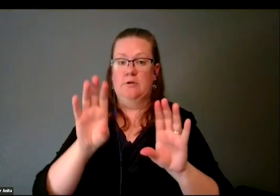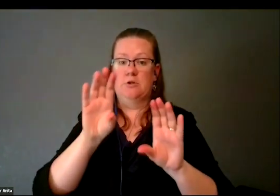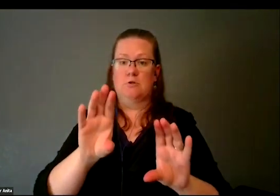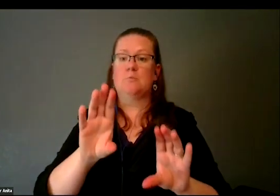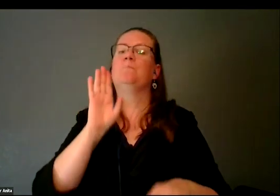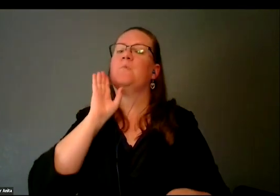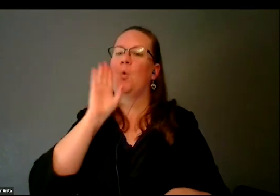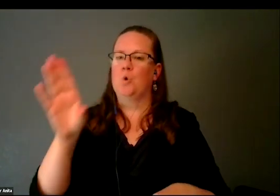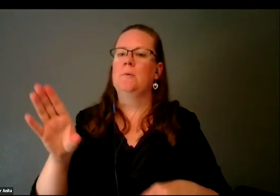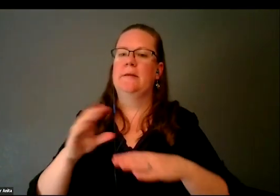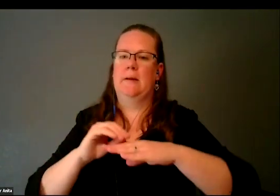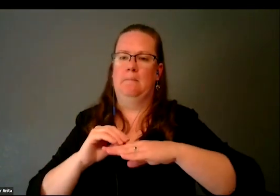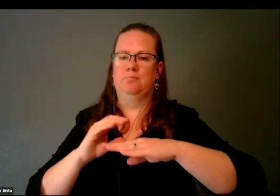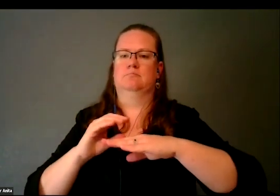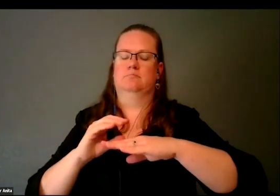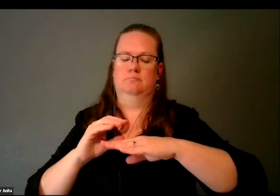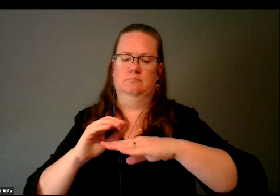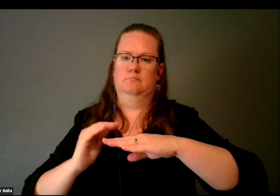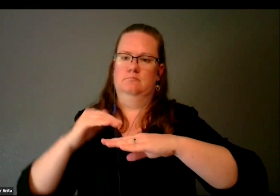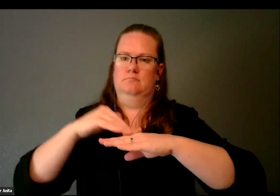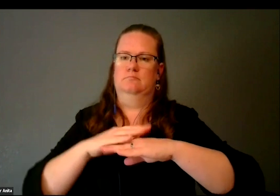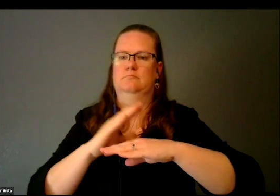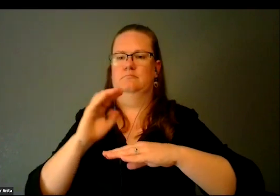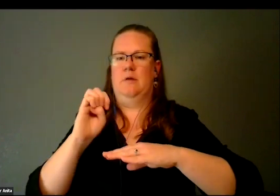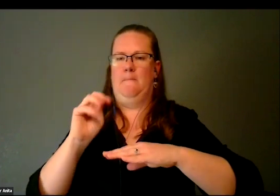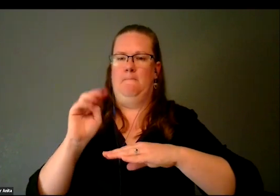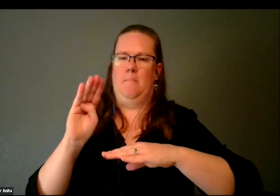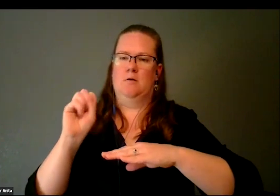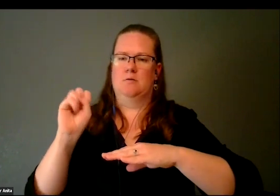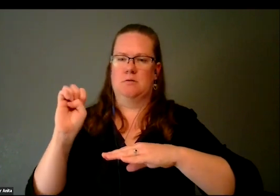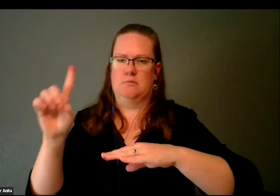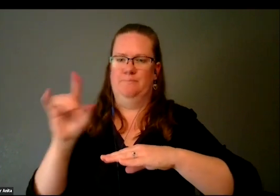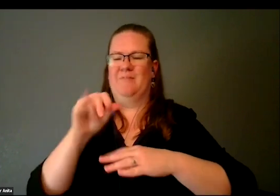on a braille embosser. These are what we would traditionally call raised line drawings.